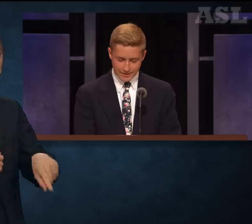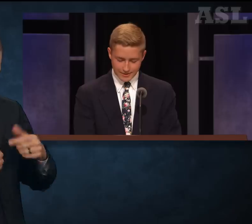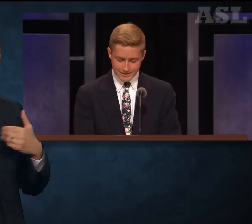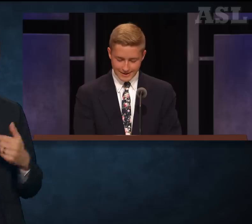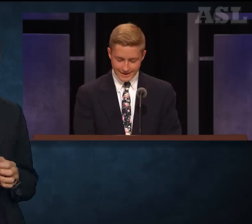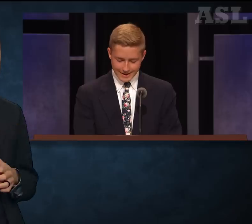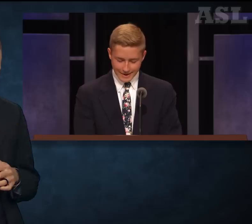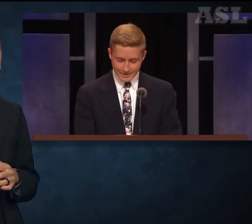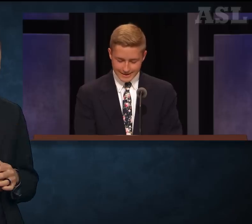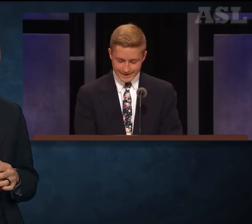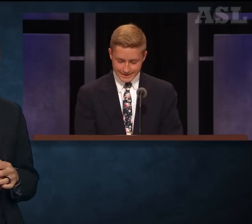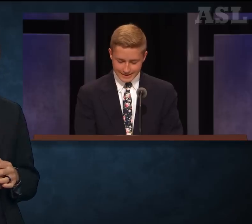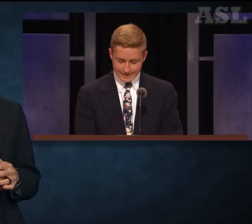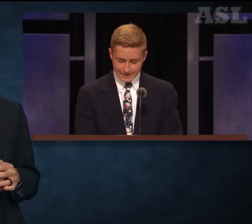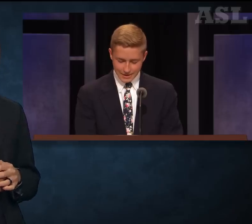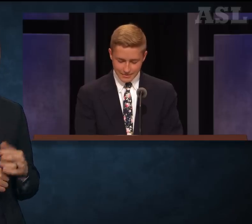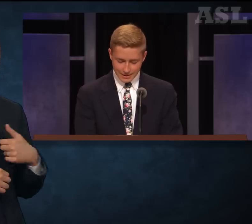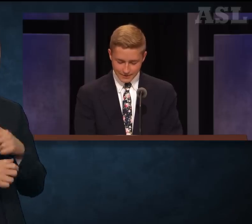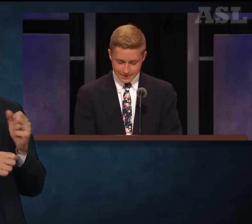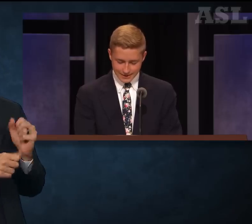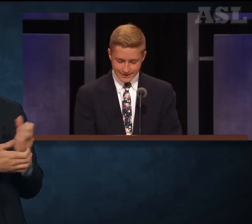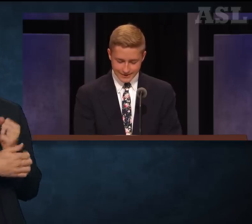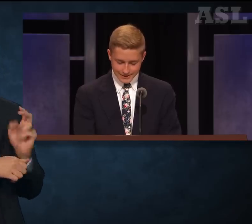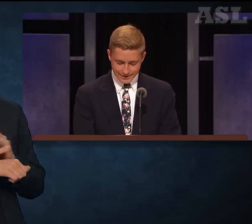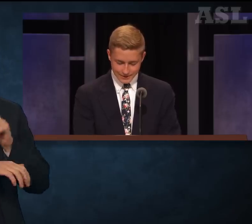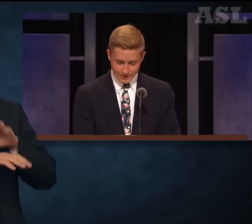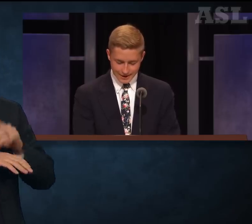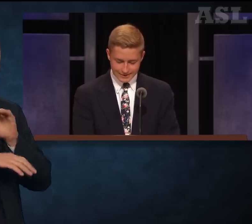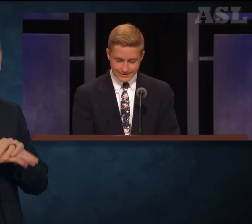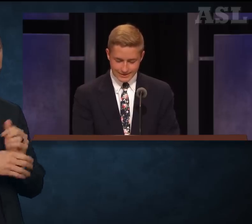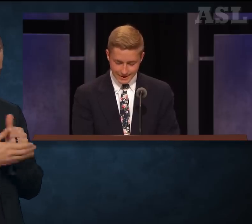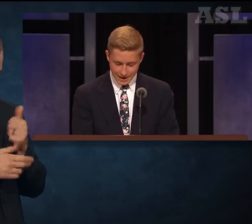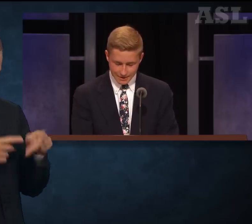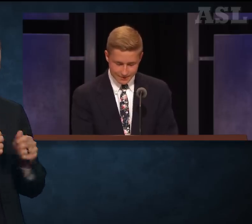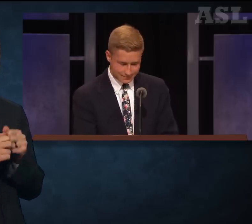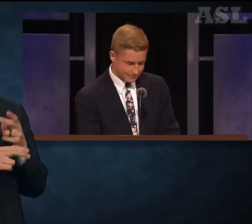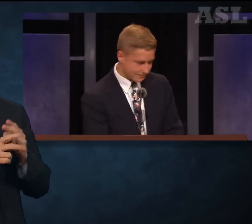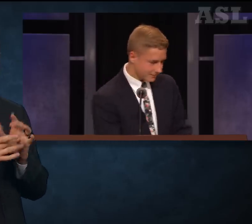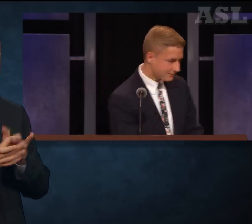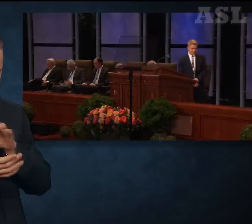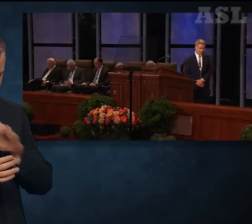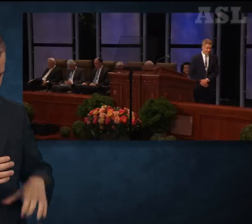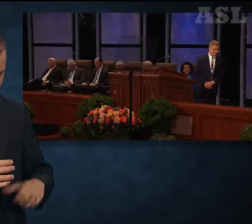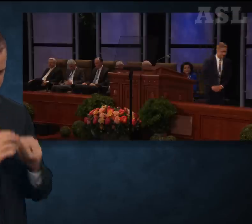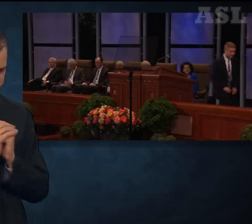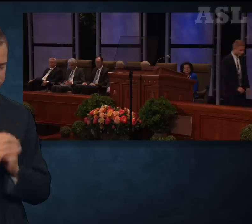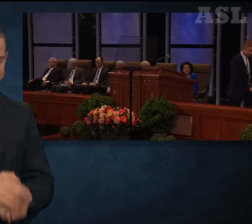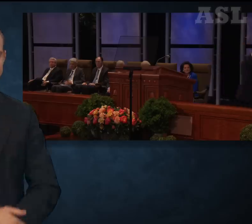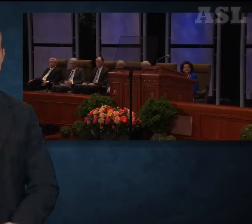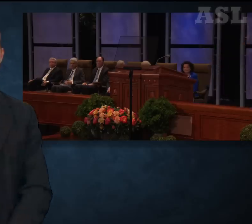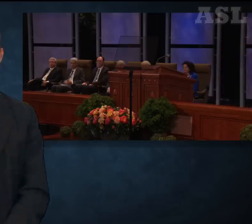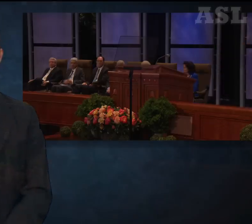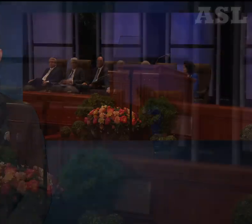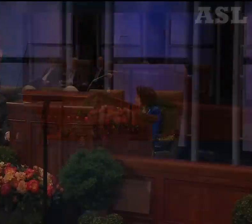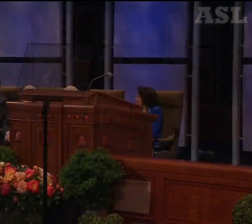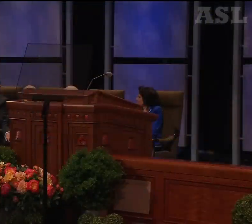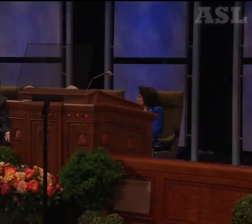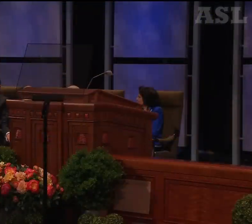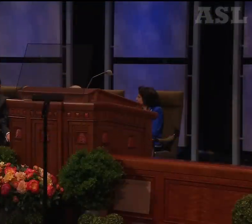EVERY ONE OF US HAVE, AND PLEASE